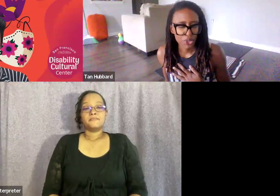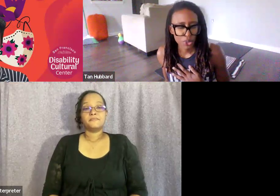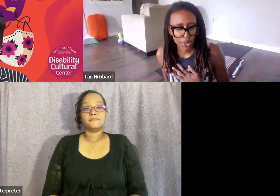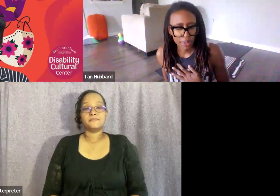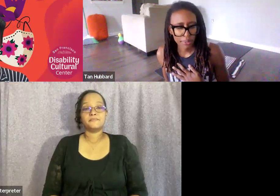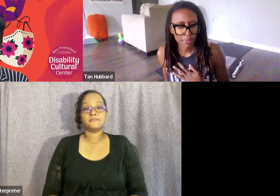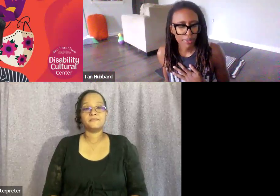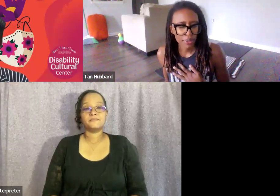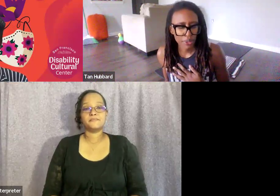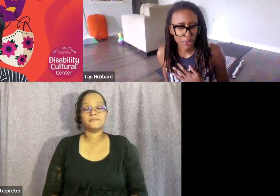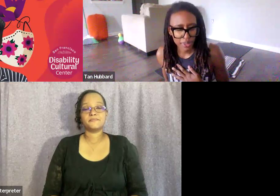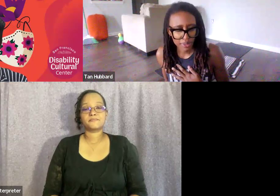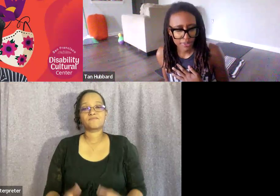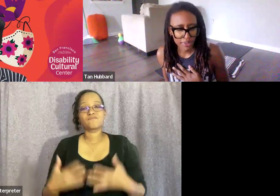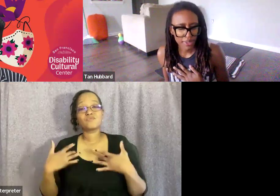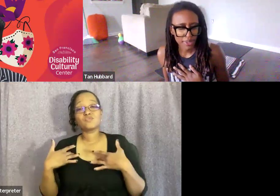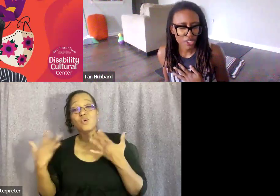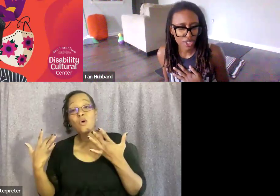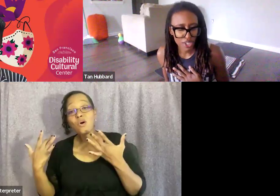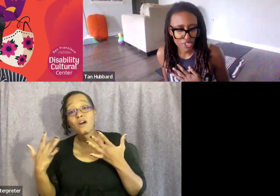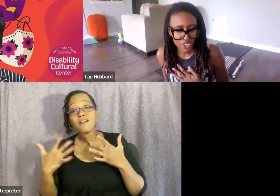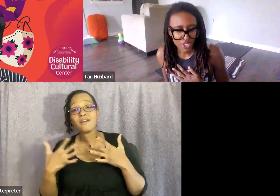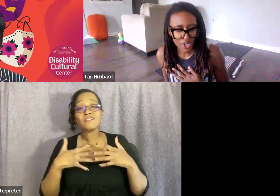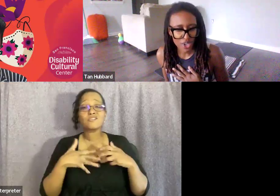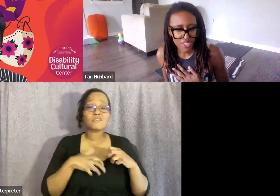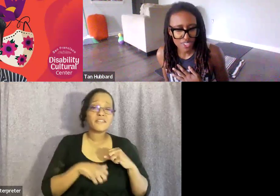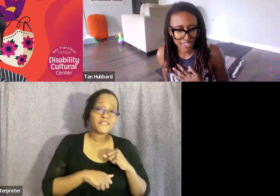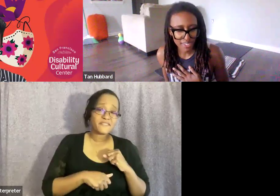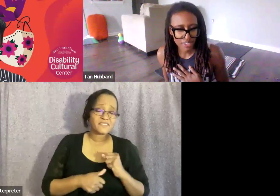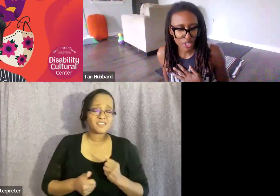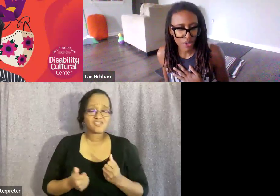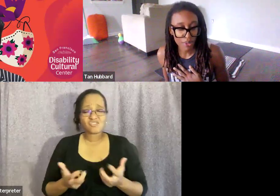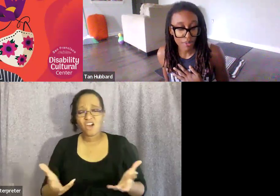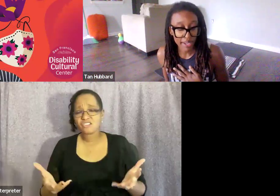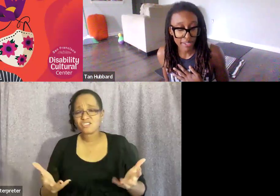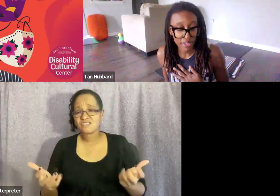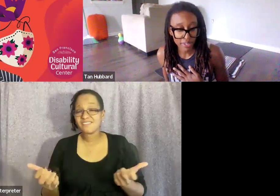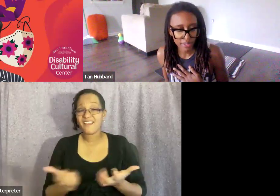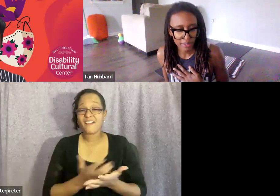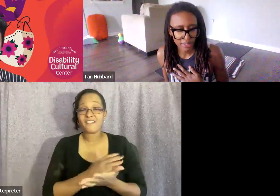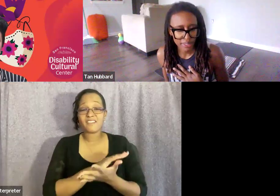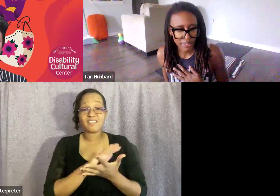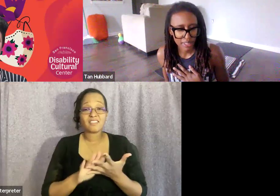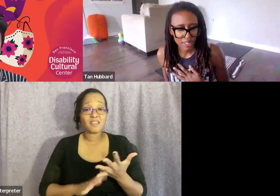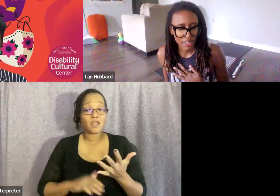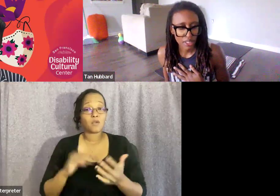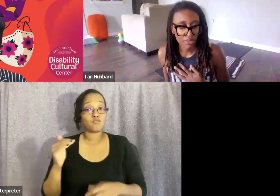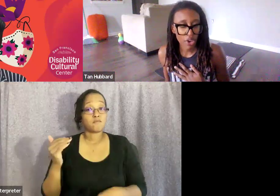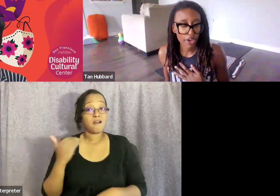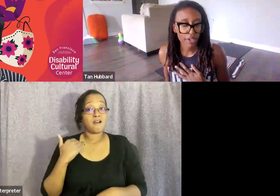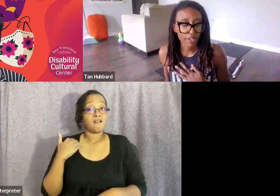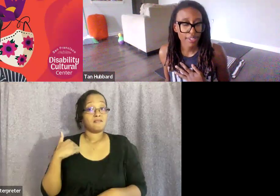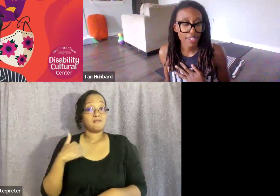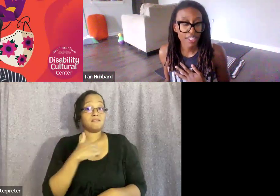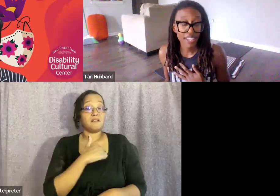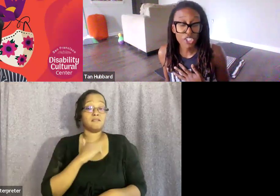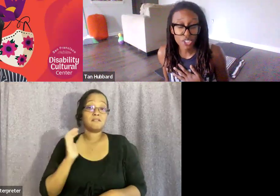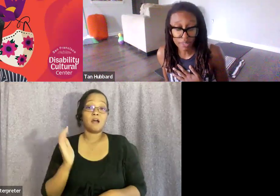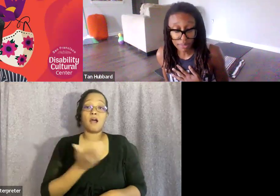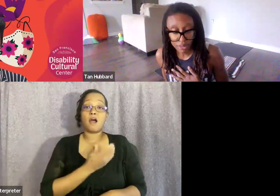The joy, the grief, exhaustion, all the things are a reminder of our connection